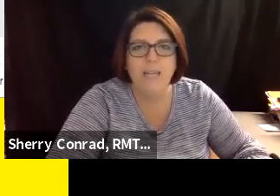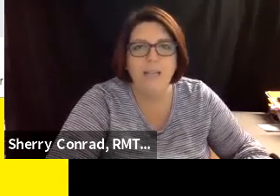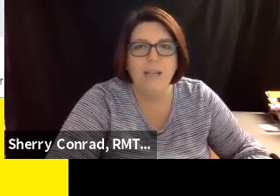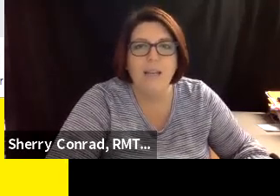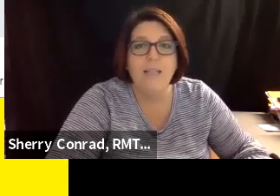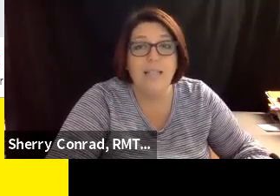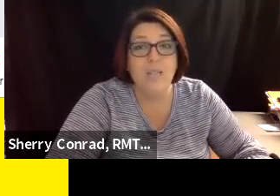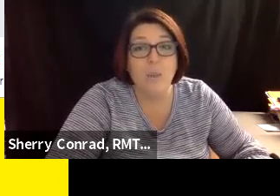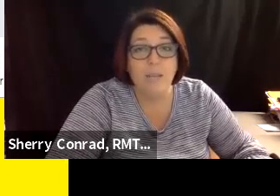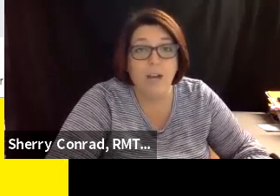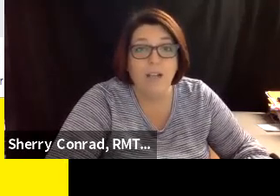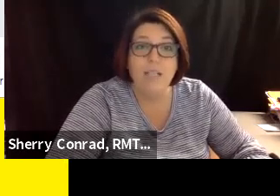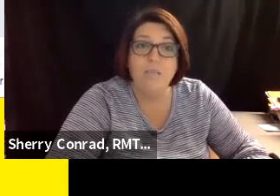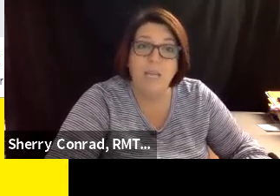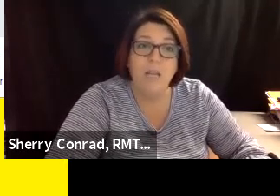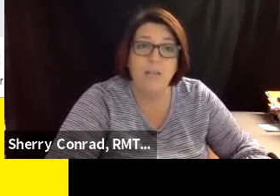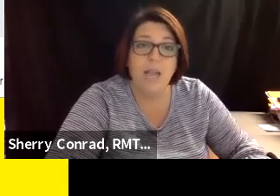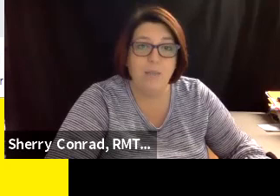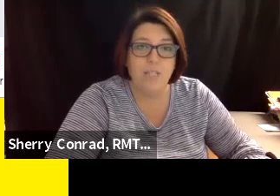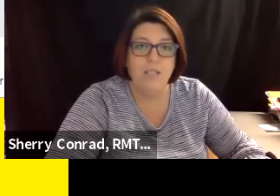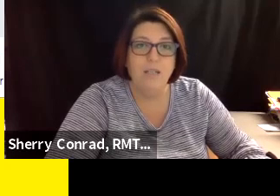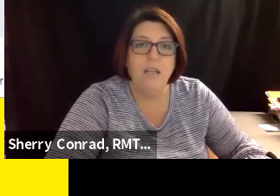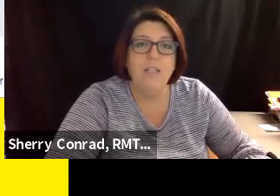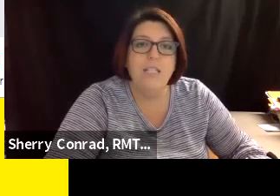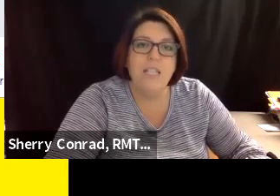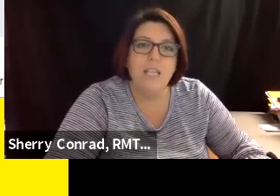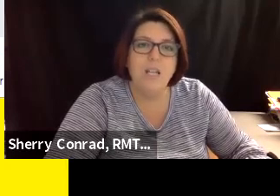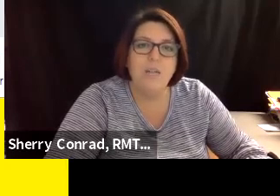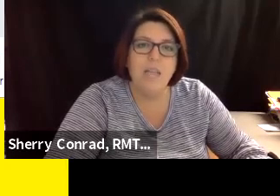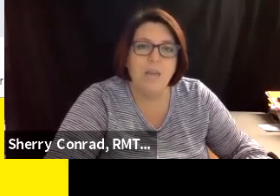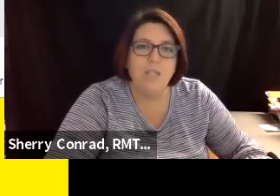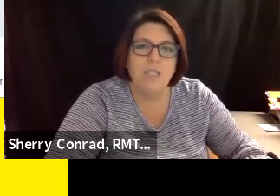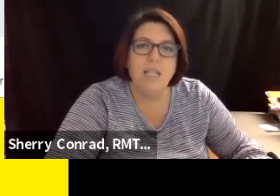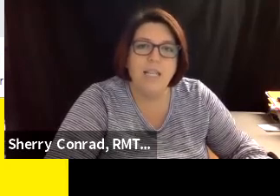Today's webinar is being closed captioned. To see the closed captions click